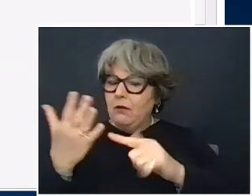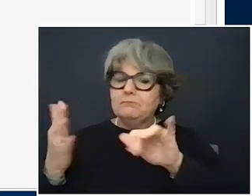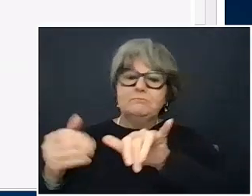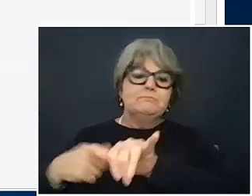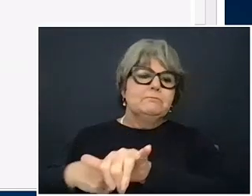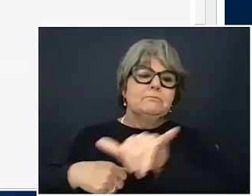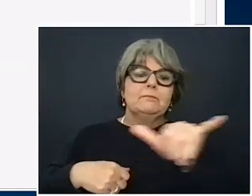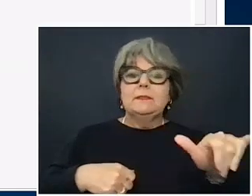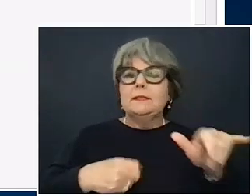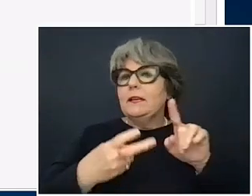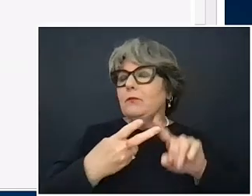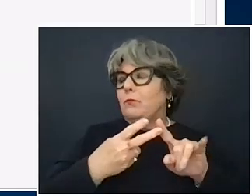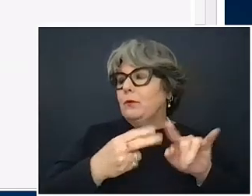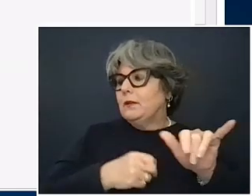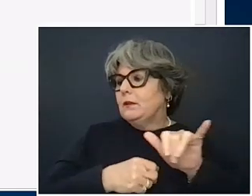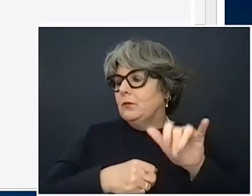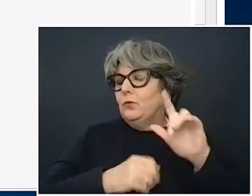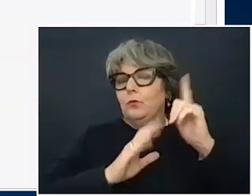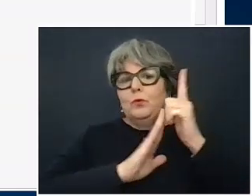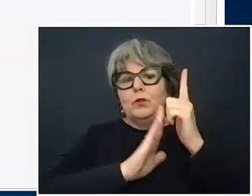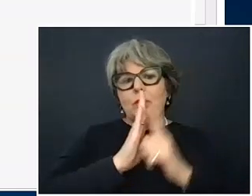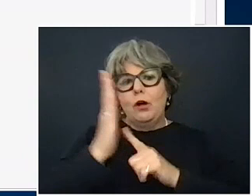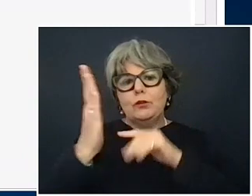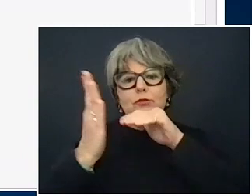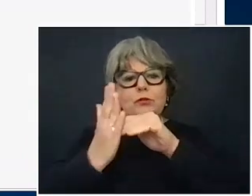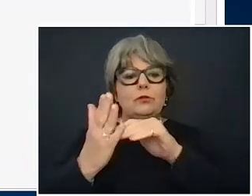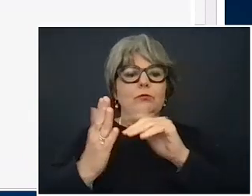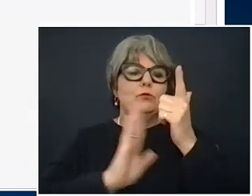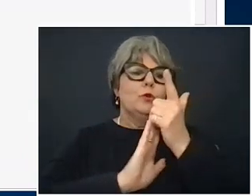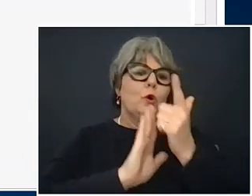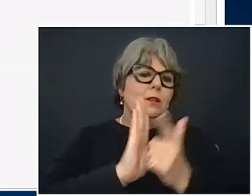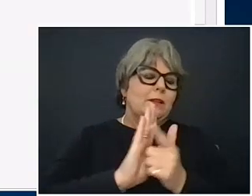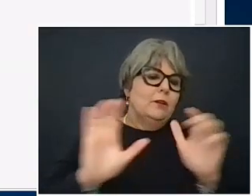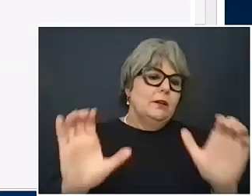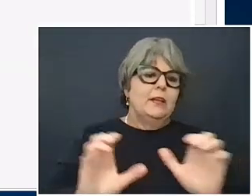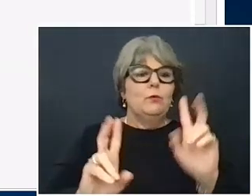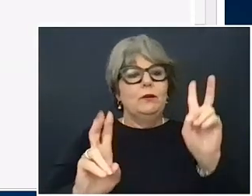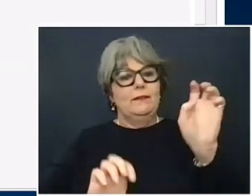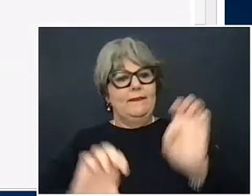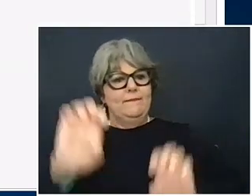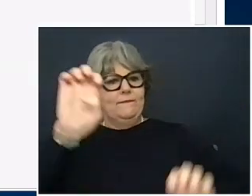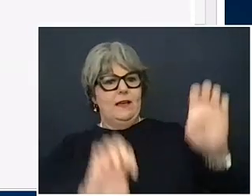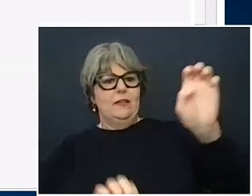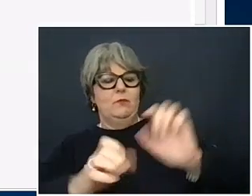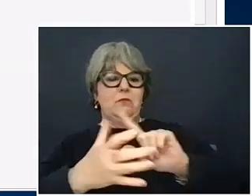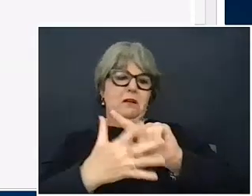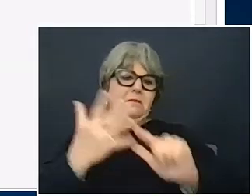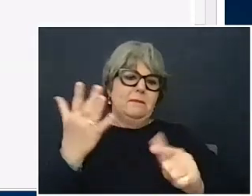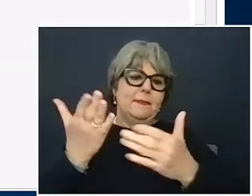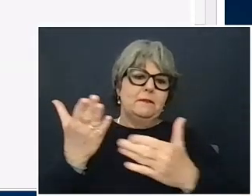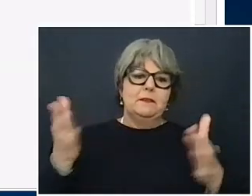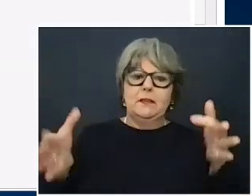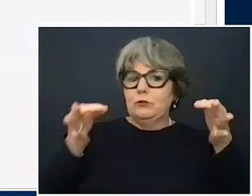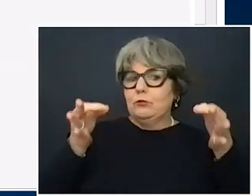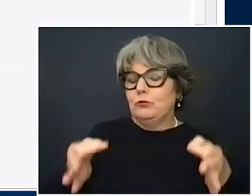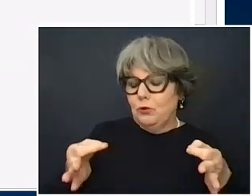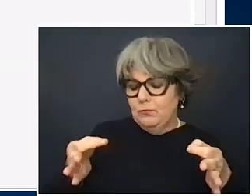same thing with lawsuits or legal action. So it would be an evaluation of those things to determine whether we needed to